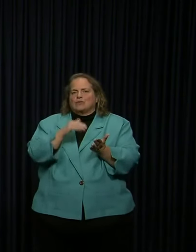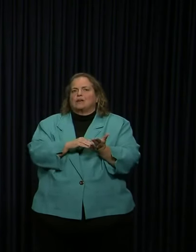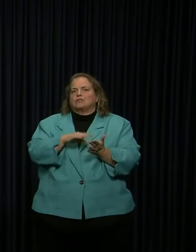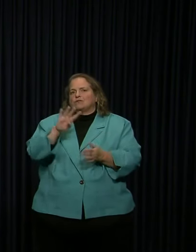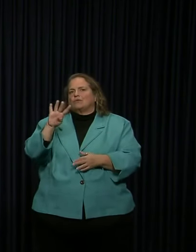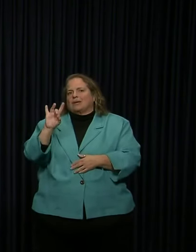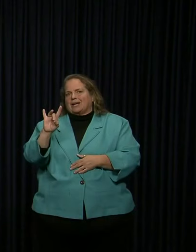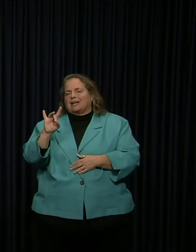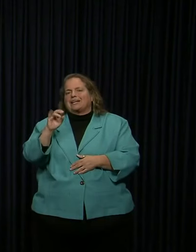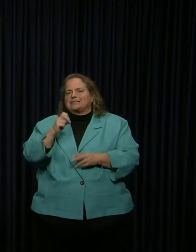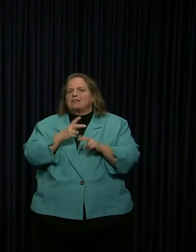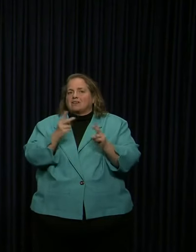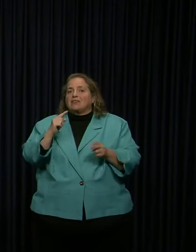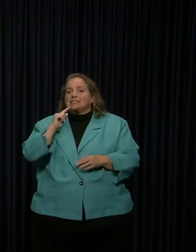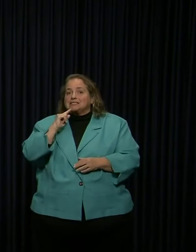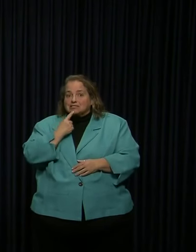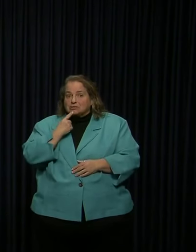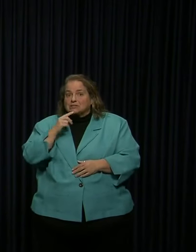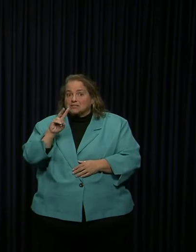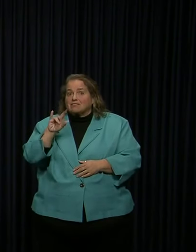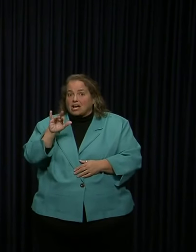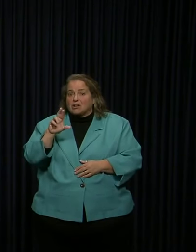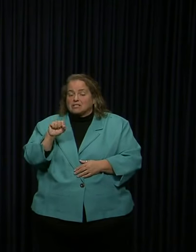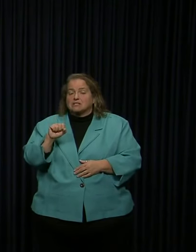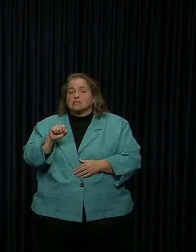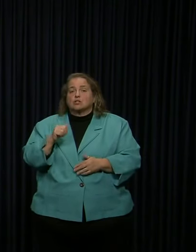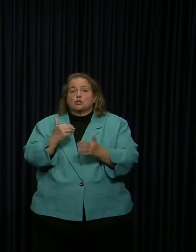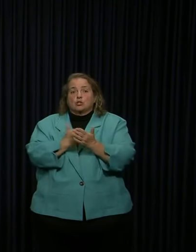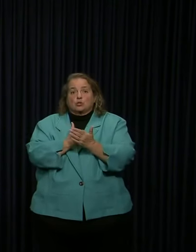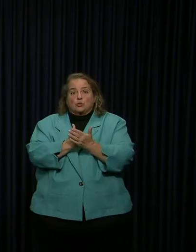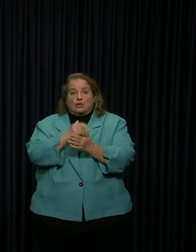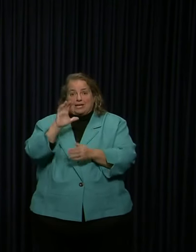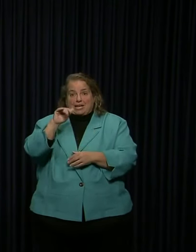ONE IN BOYLE, CALLOWAY, FRANKLIN, JESSAMINE WITH LAUREL